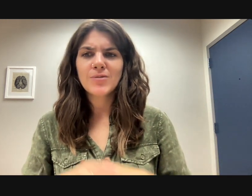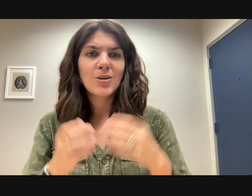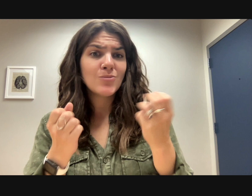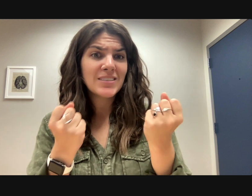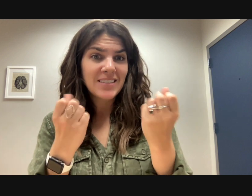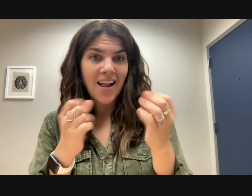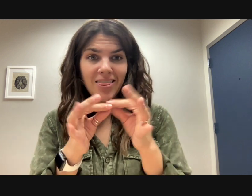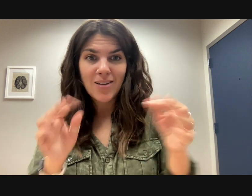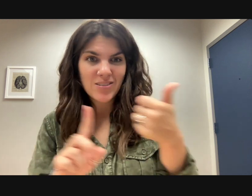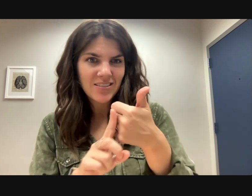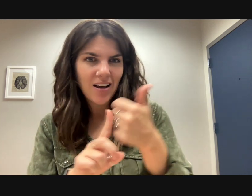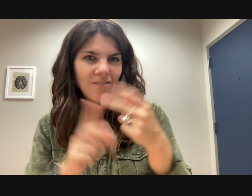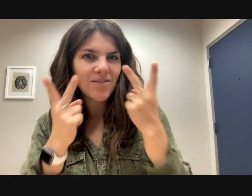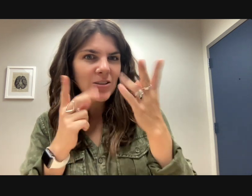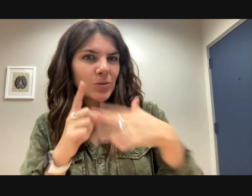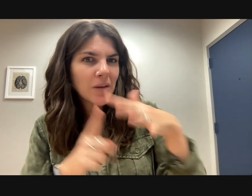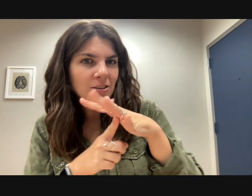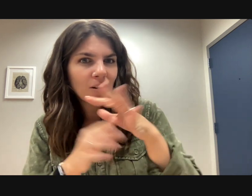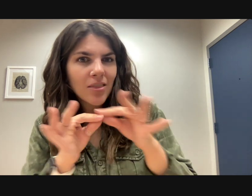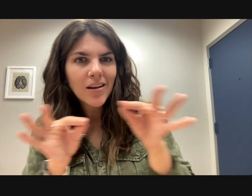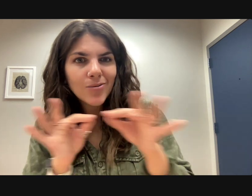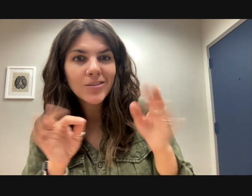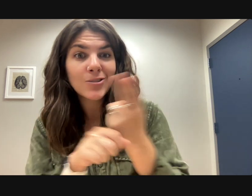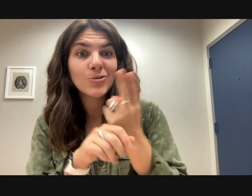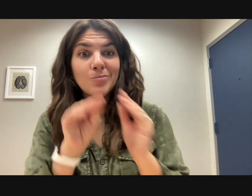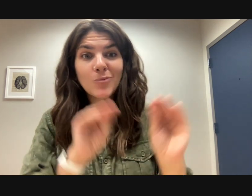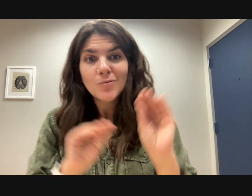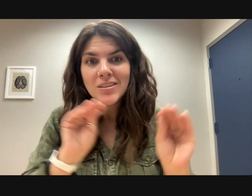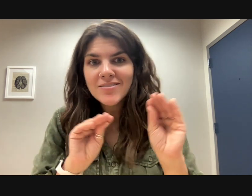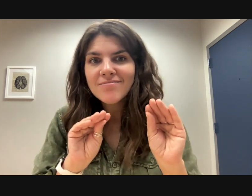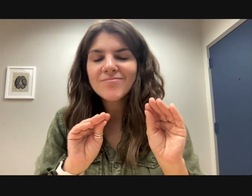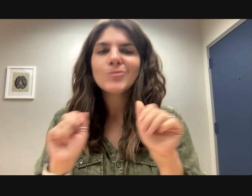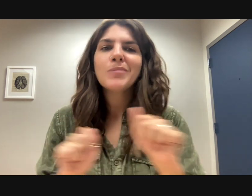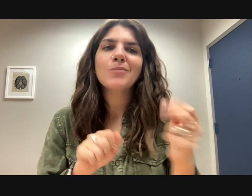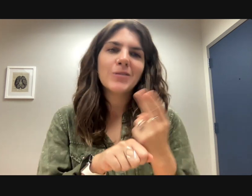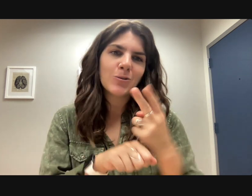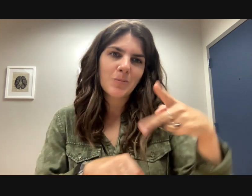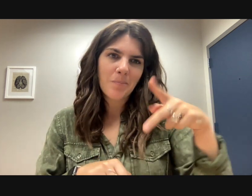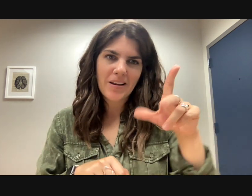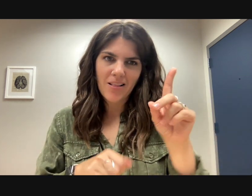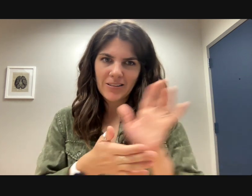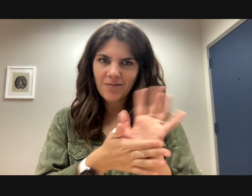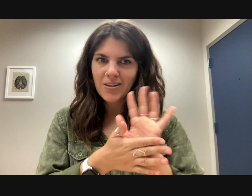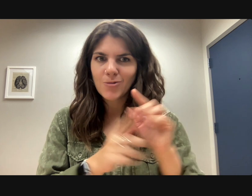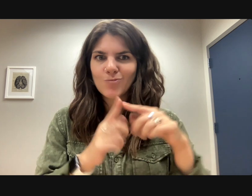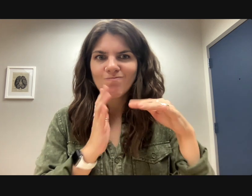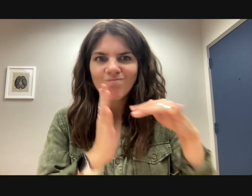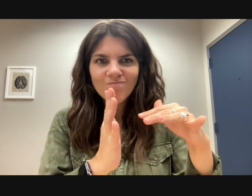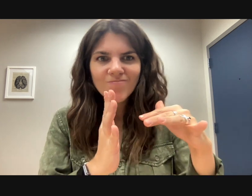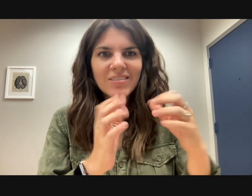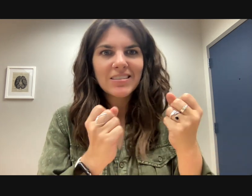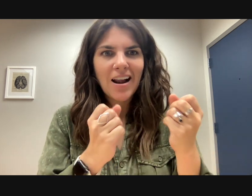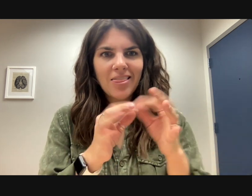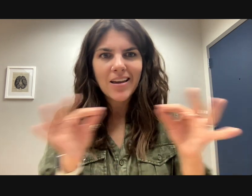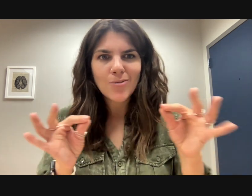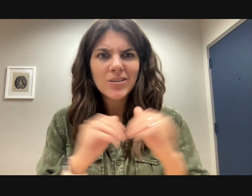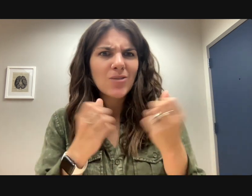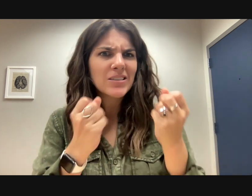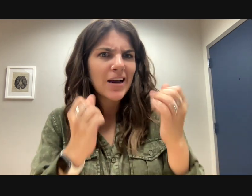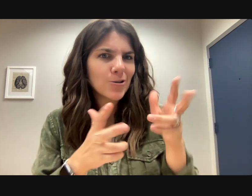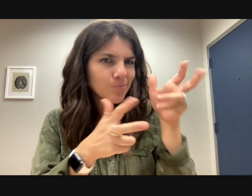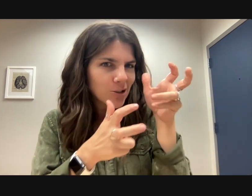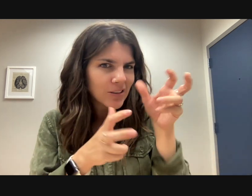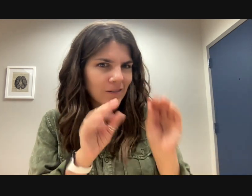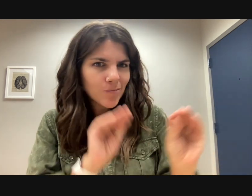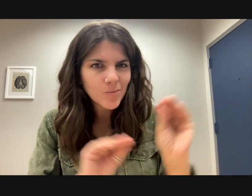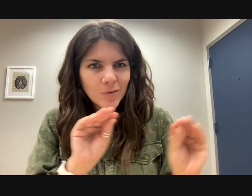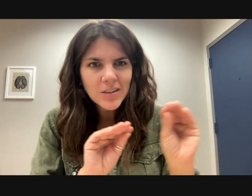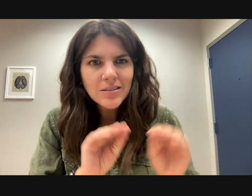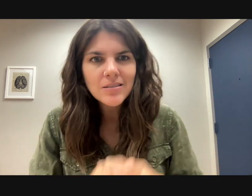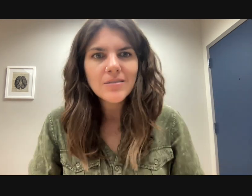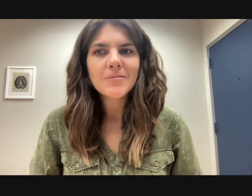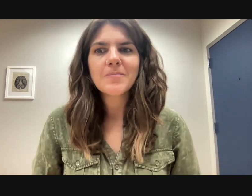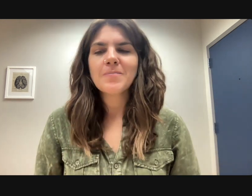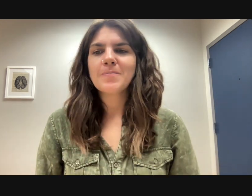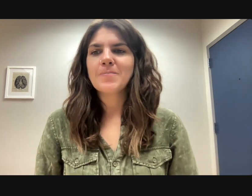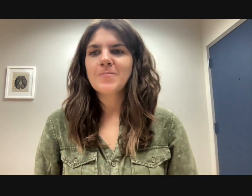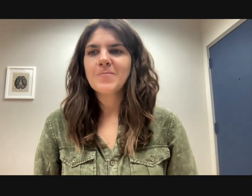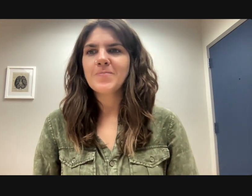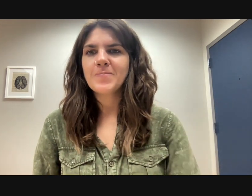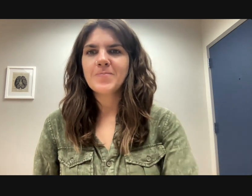Sign language itself is visuospatial and incorporates movements. This shows the possibility of using PLD videos to investigate sign language and how signers perceive movements.